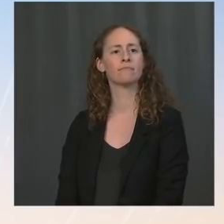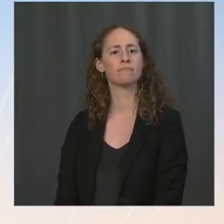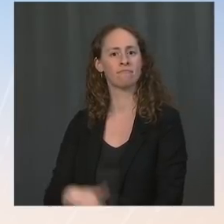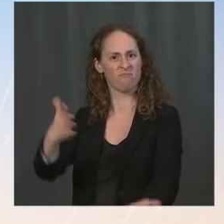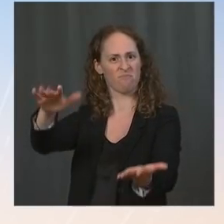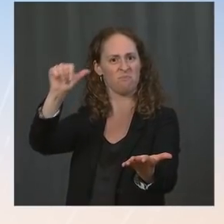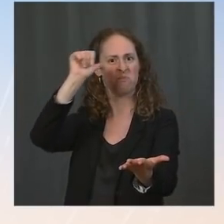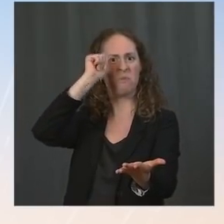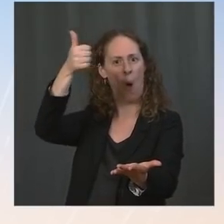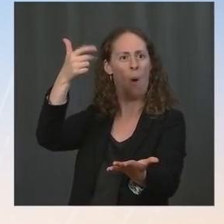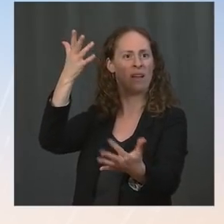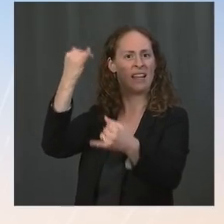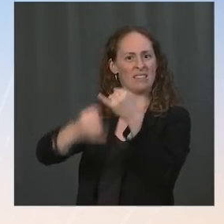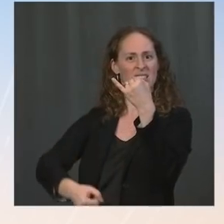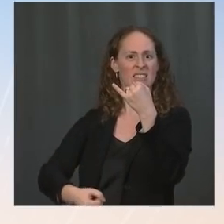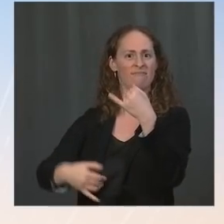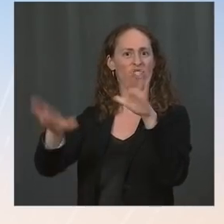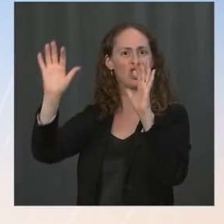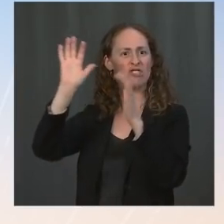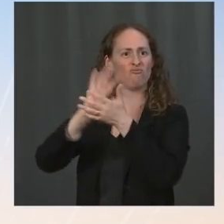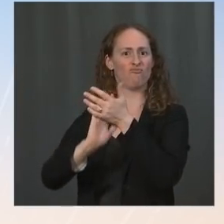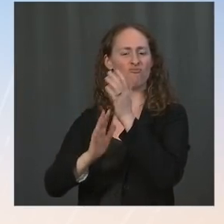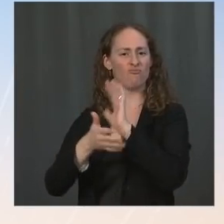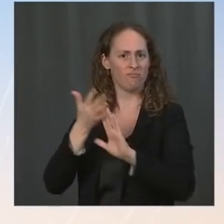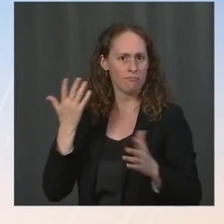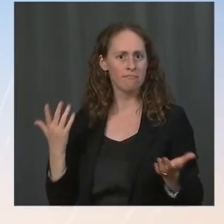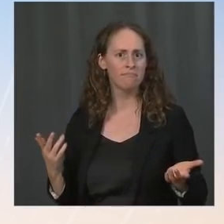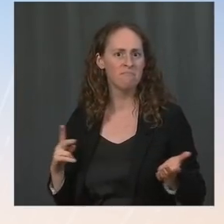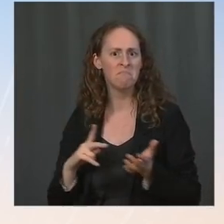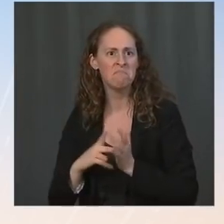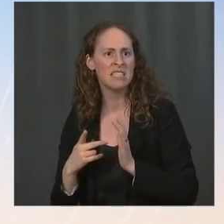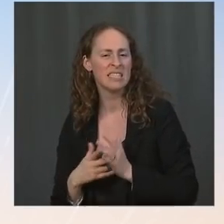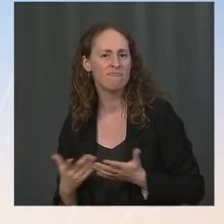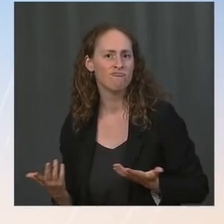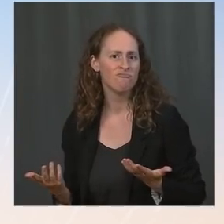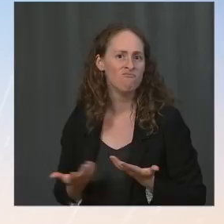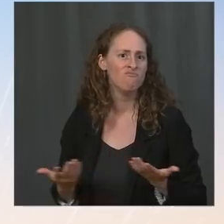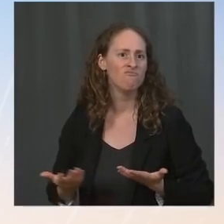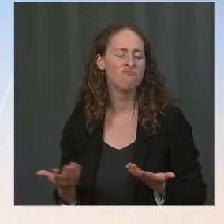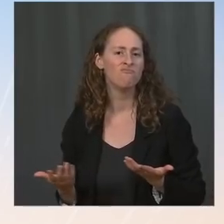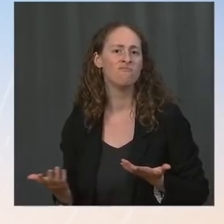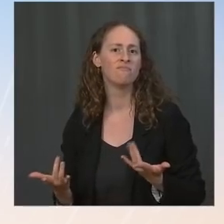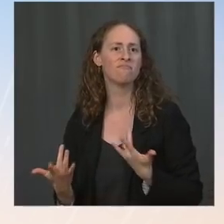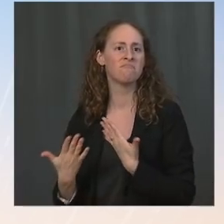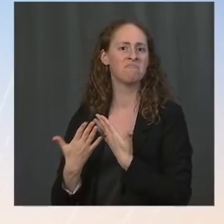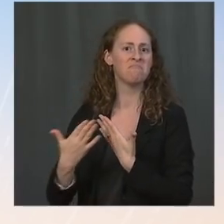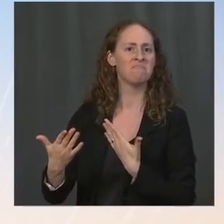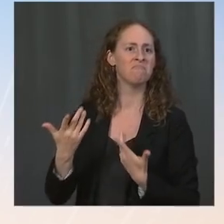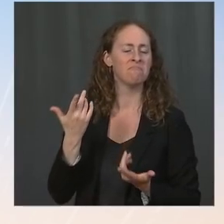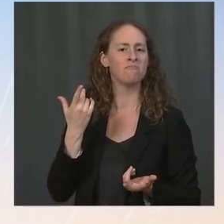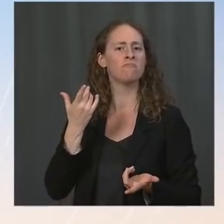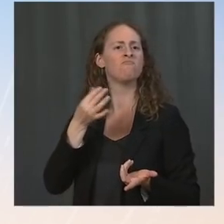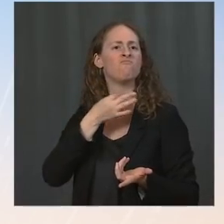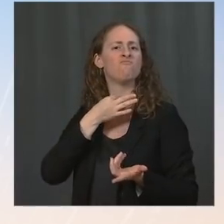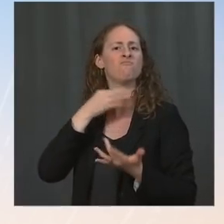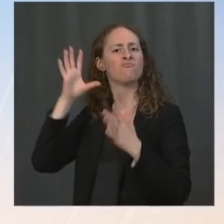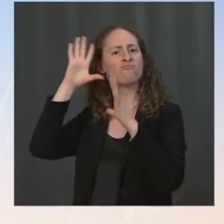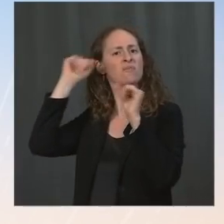What can you tell us about what the President will do tomorrow? How will he mark this moment?